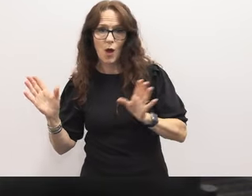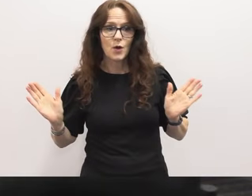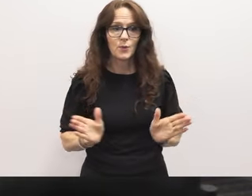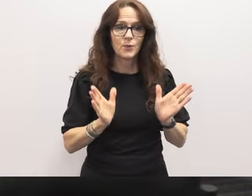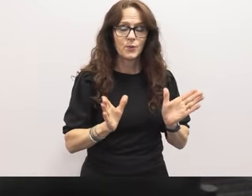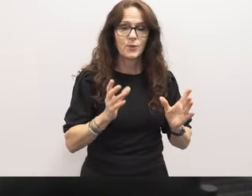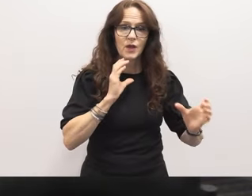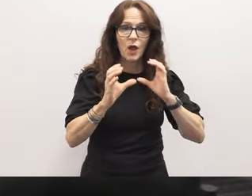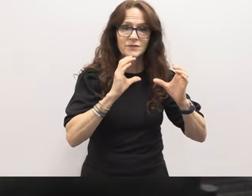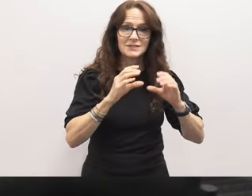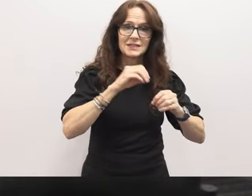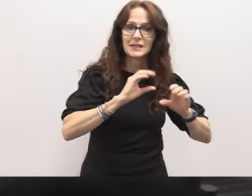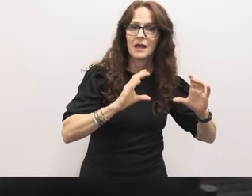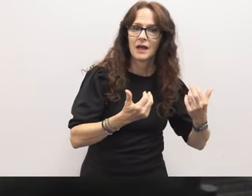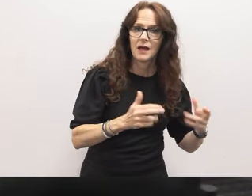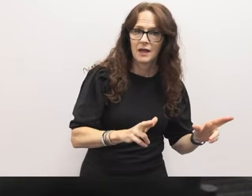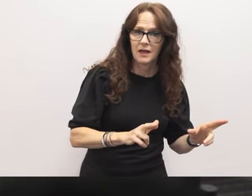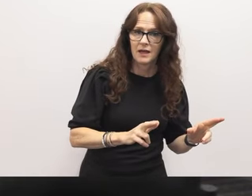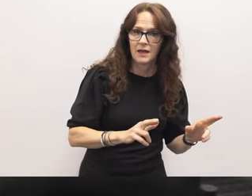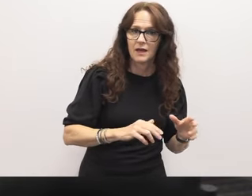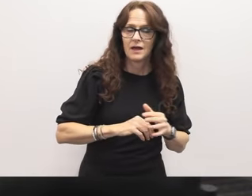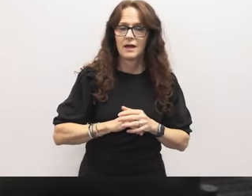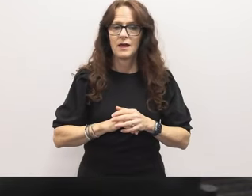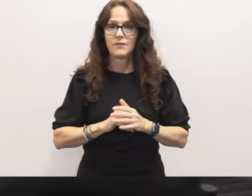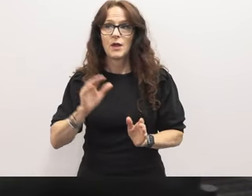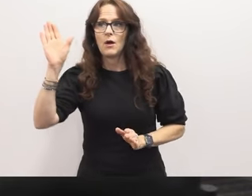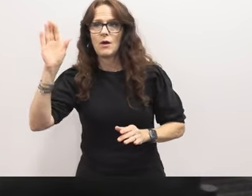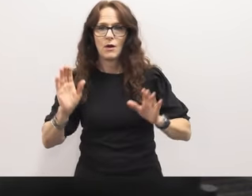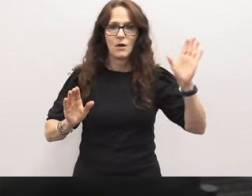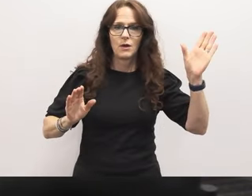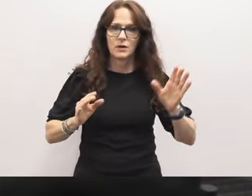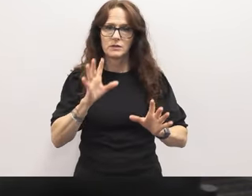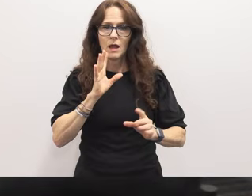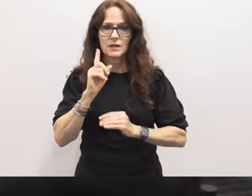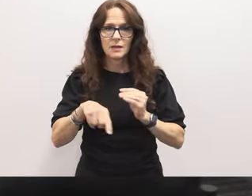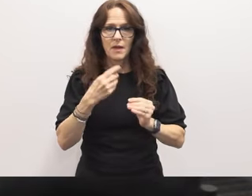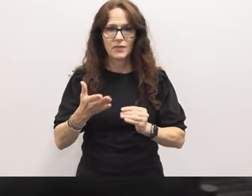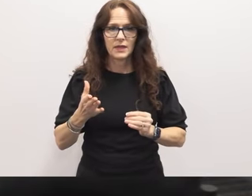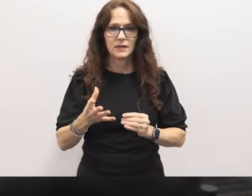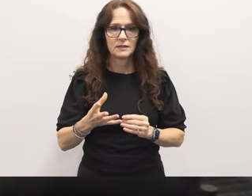because they're raising their hand and they're talking about things like internalized racism